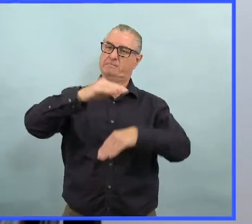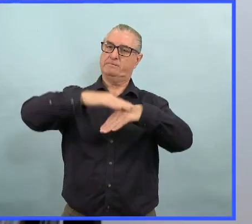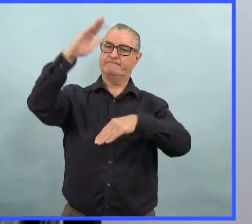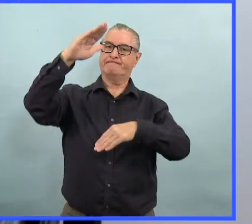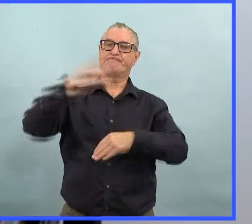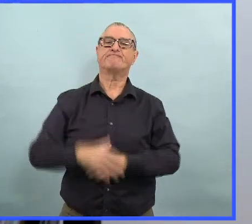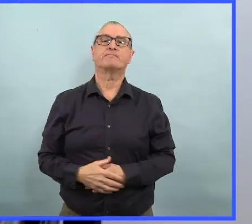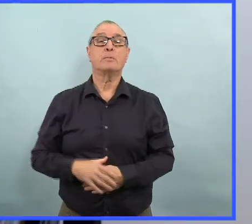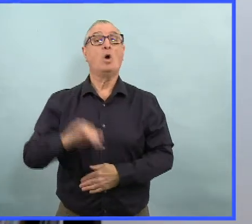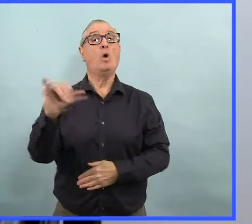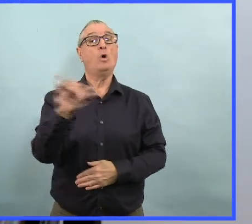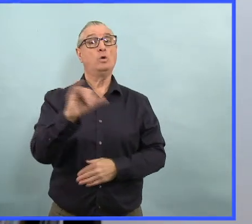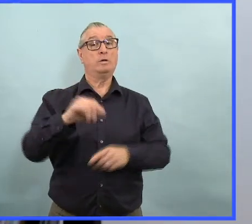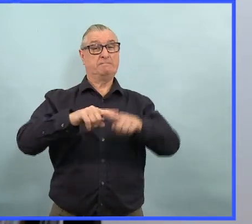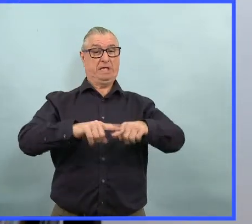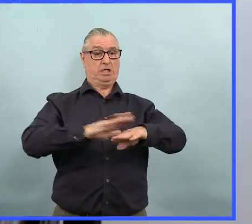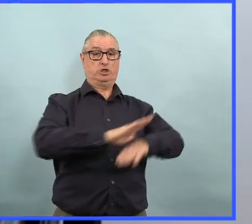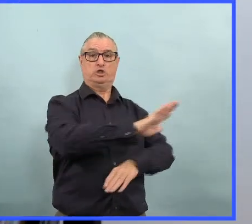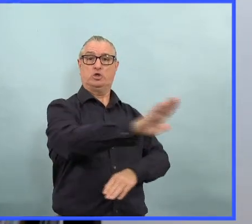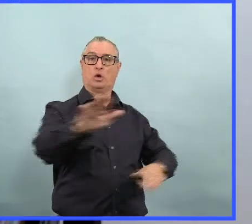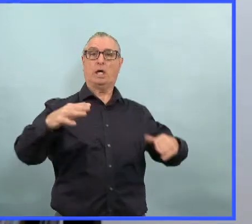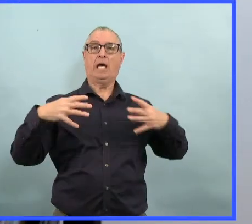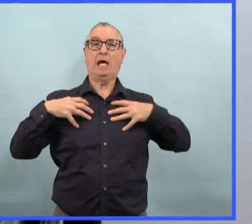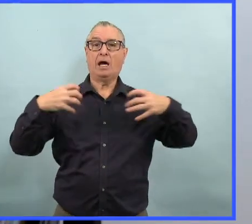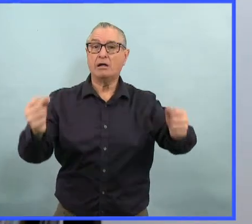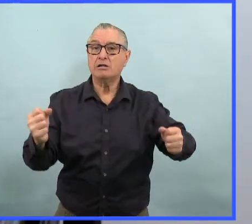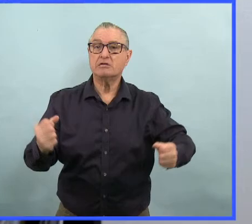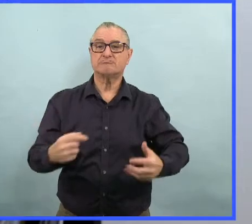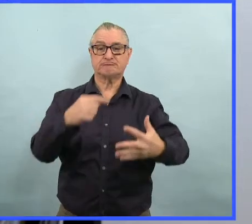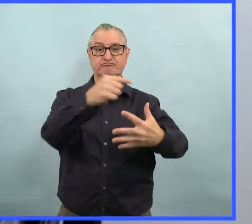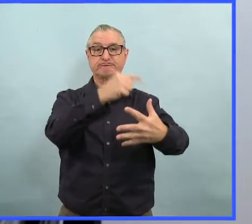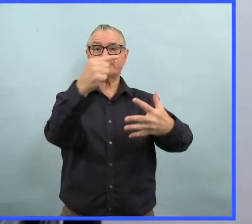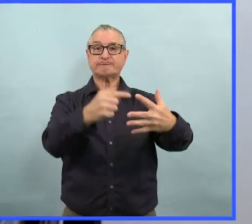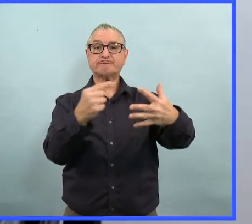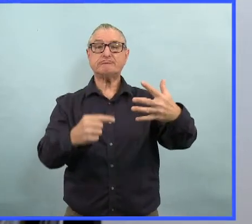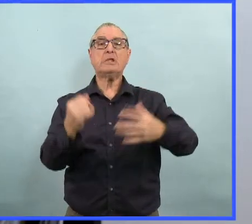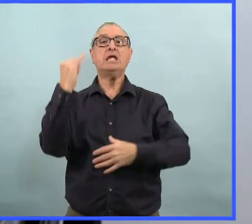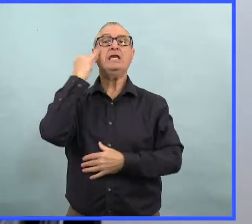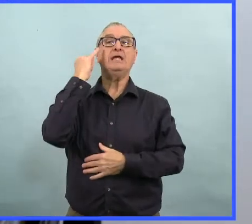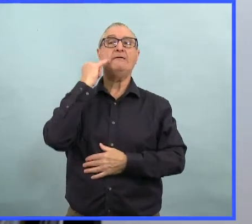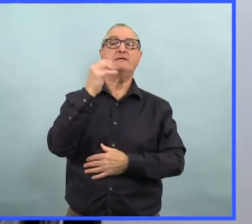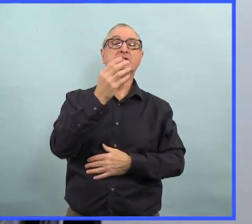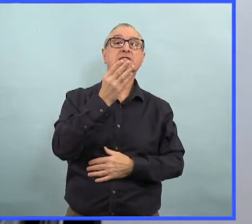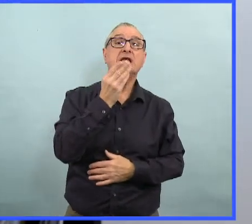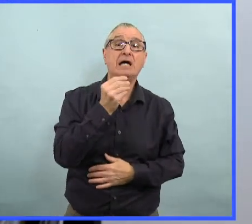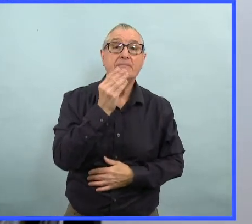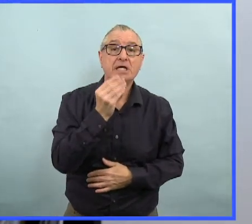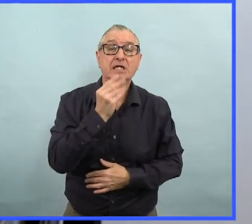if you get infected if you are a person with diabetes for example you're at much higher risk